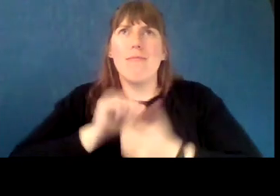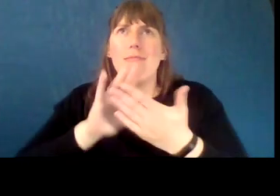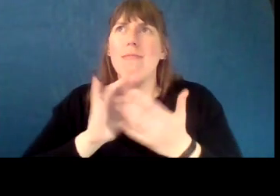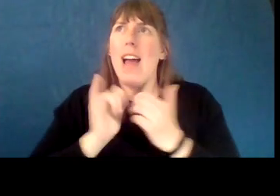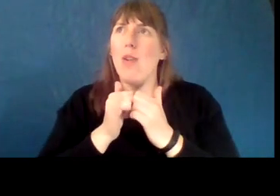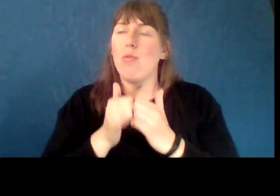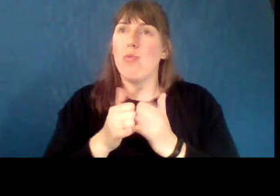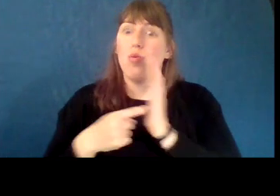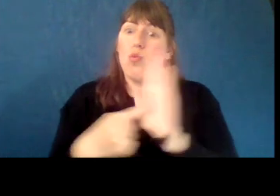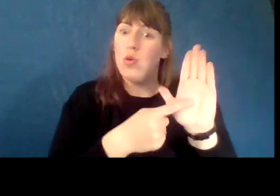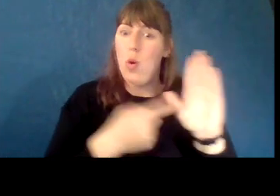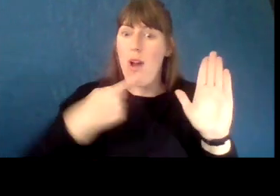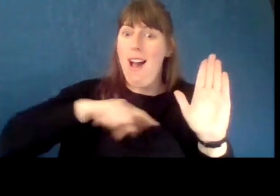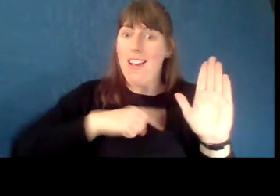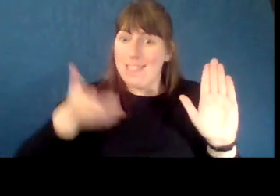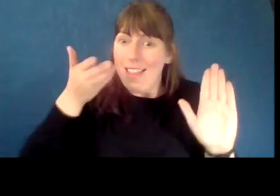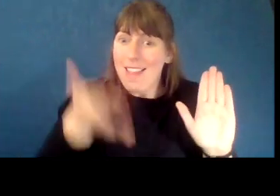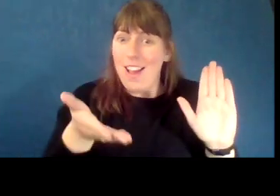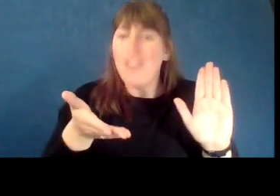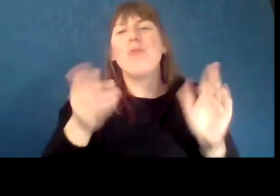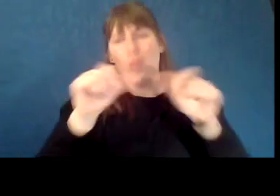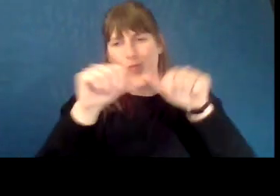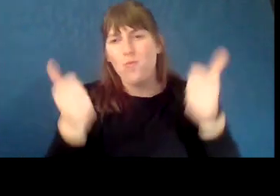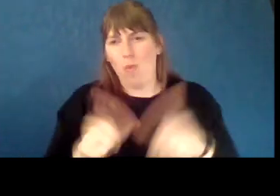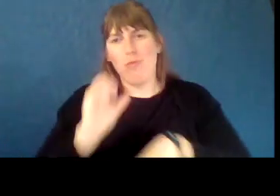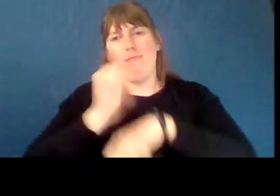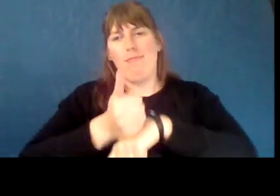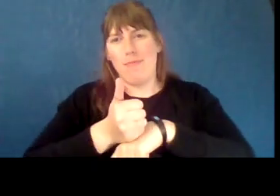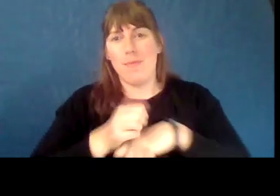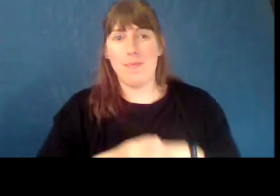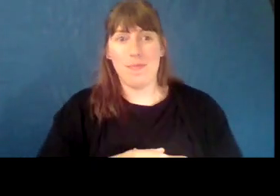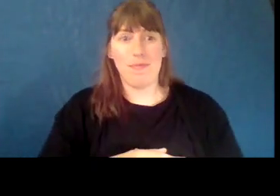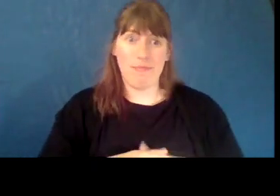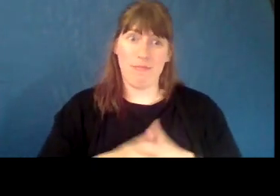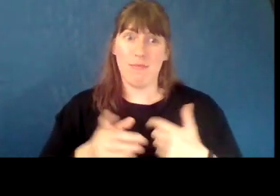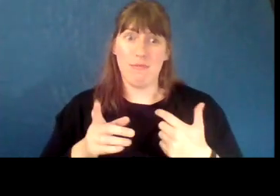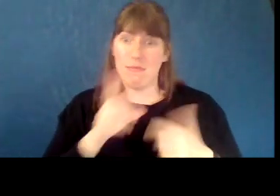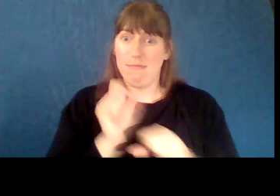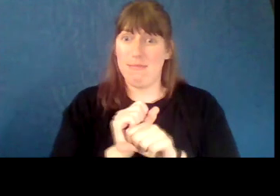and that's why we created a sculpture that is almost a life-size of our physical being.